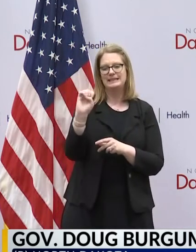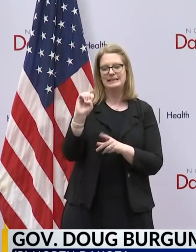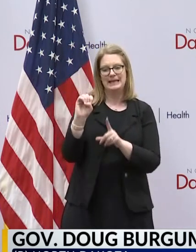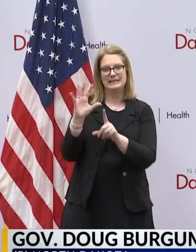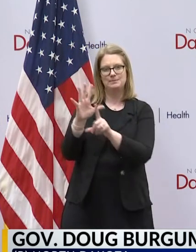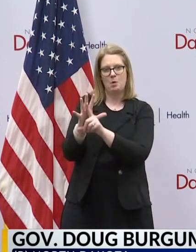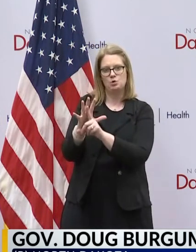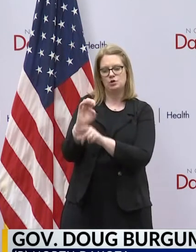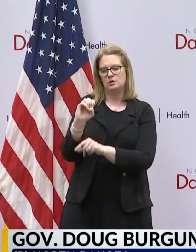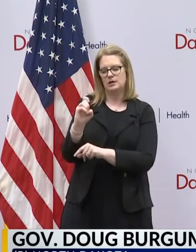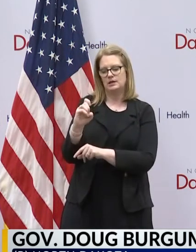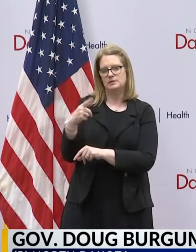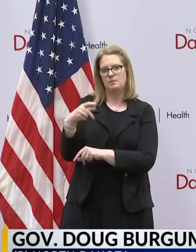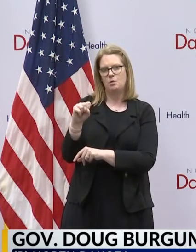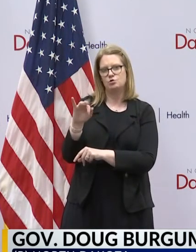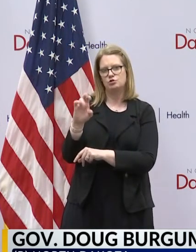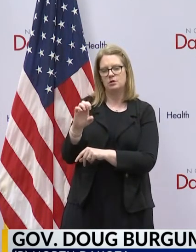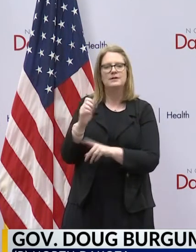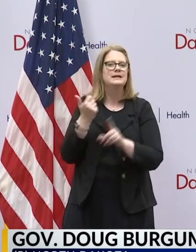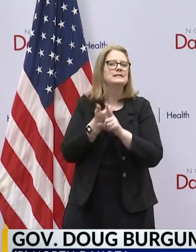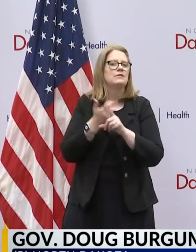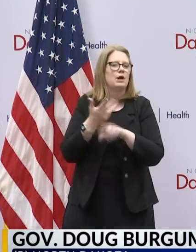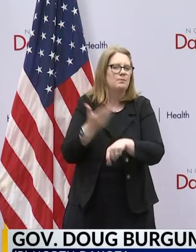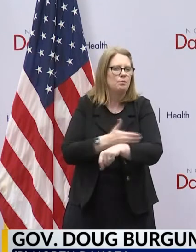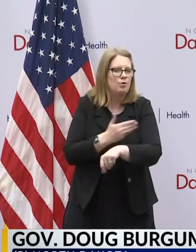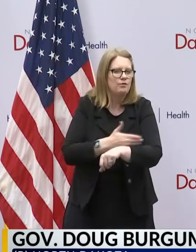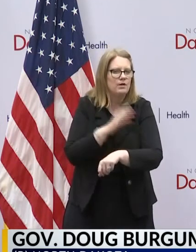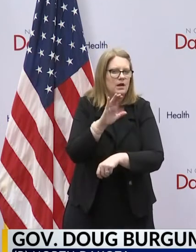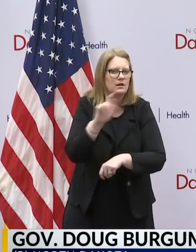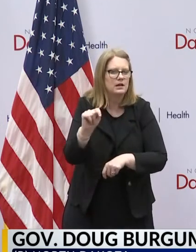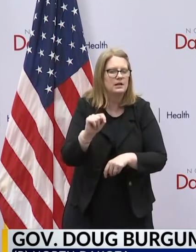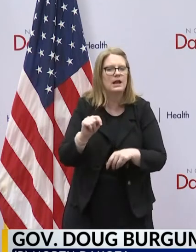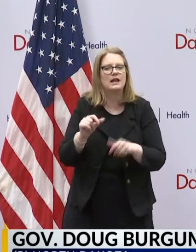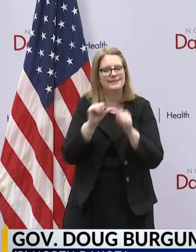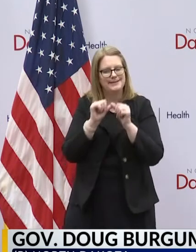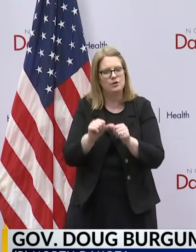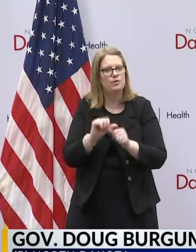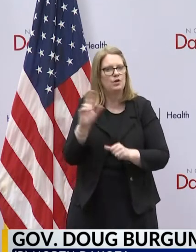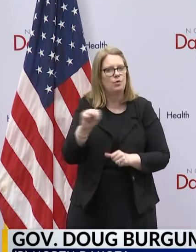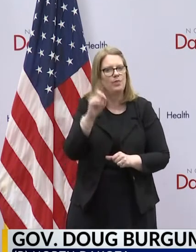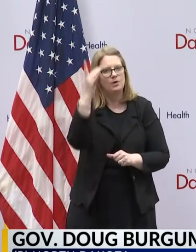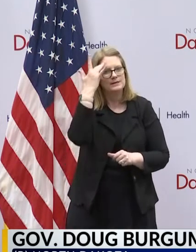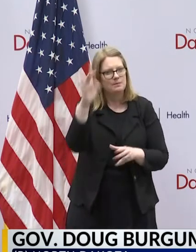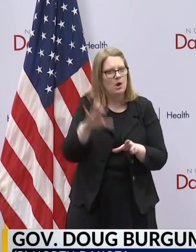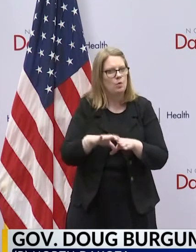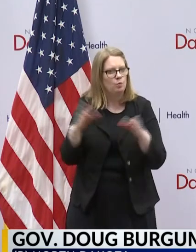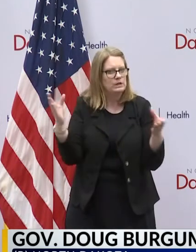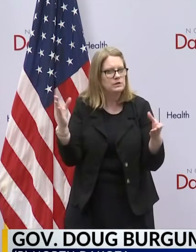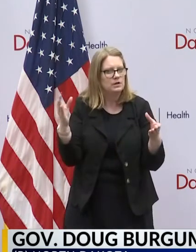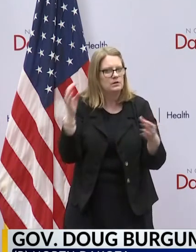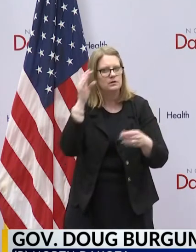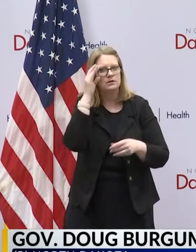NEW APP, WHICH WILL -- WE'VE NAMED CARE 19 EXPOSURE. IT WILL HELP US IMPROVE CONTACT TRACING AND CONTINUE OUR NORTH